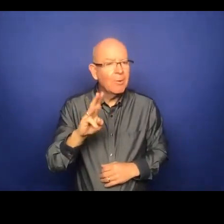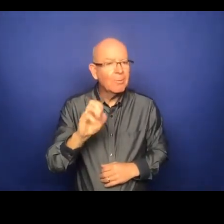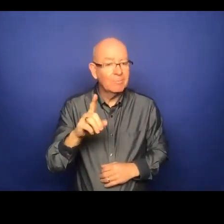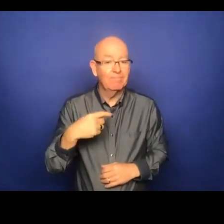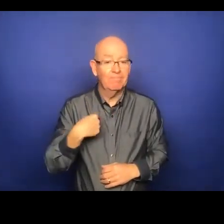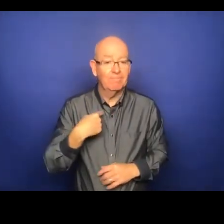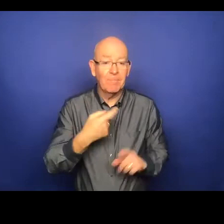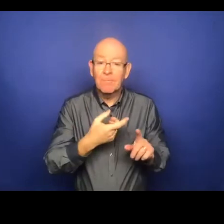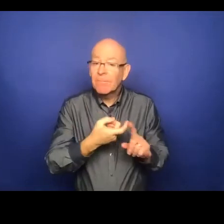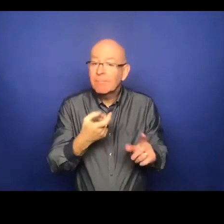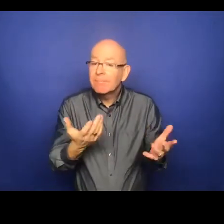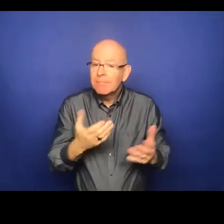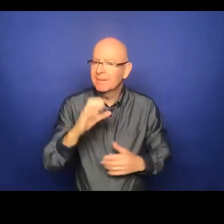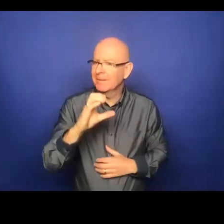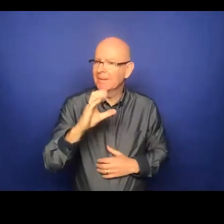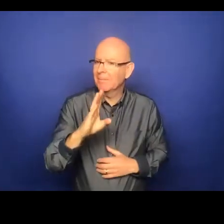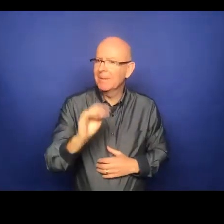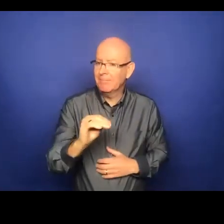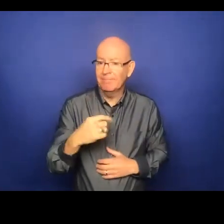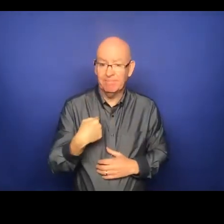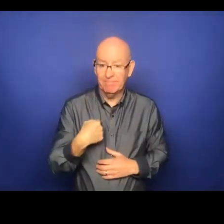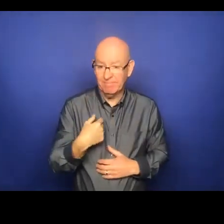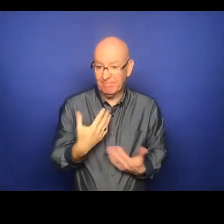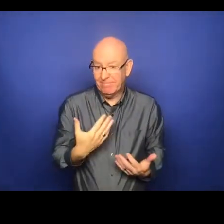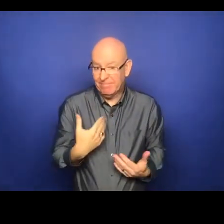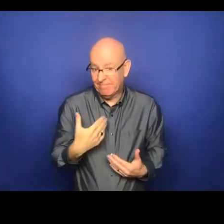from CBM, and I'm just going to provide some technical points